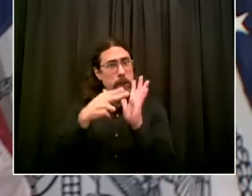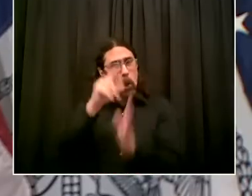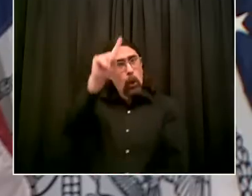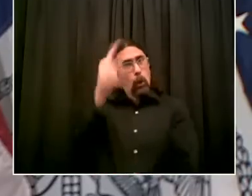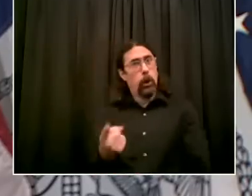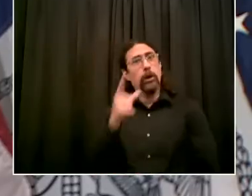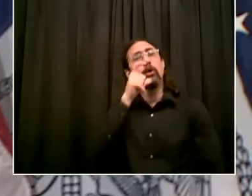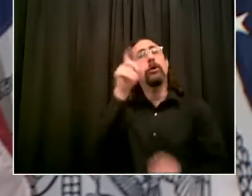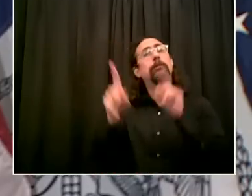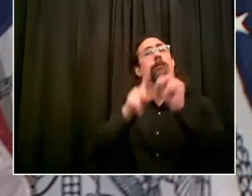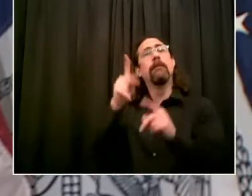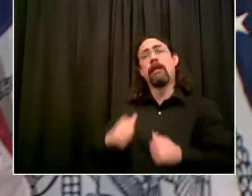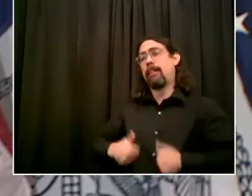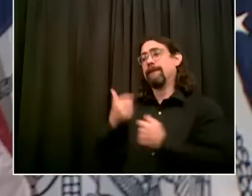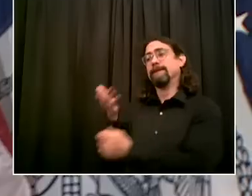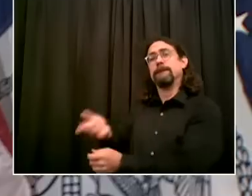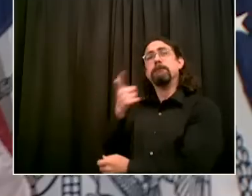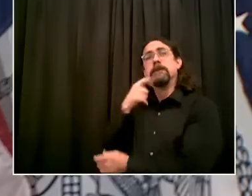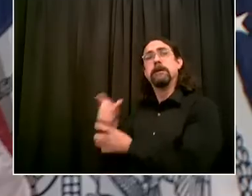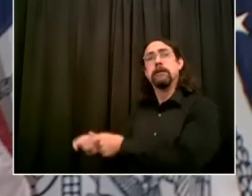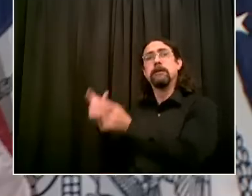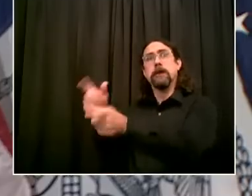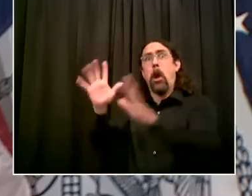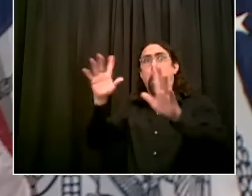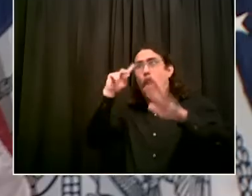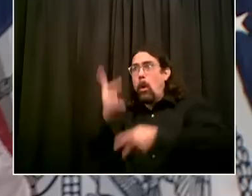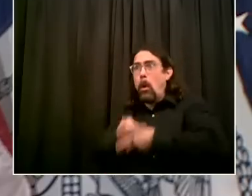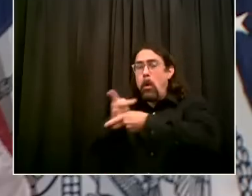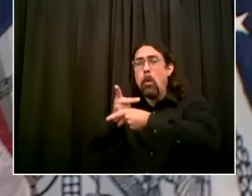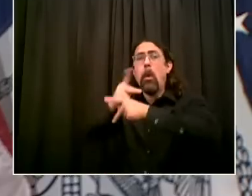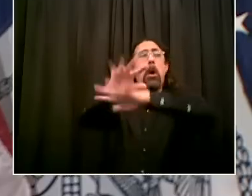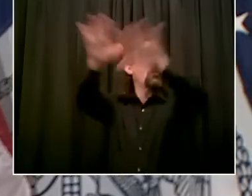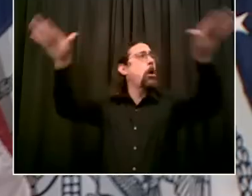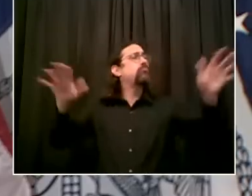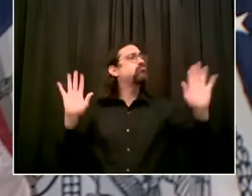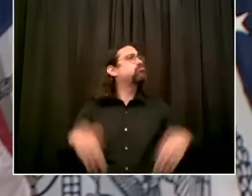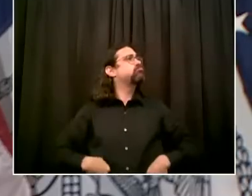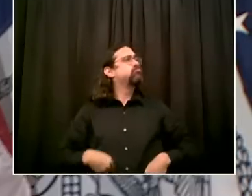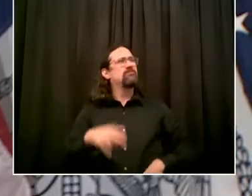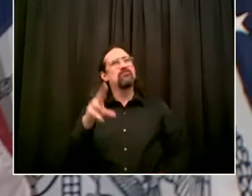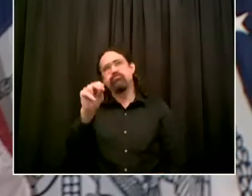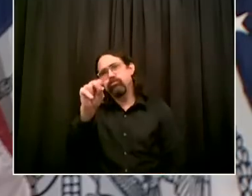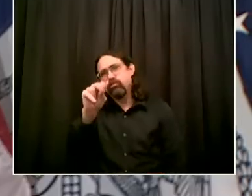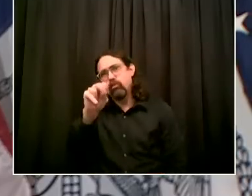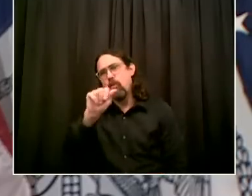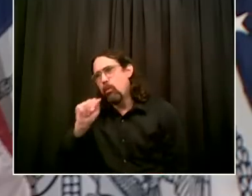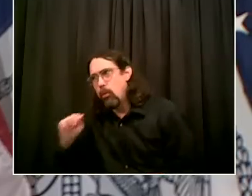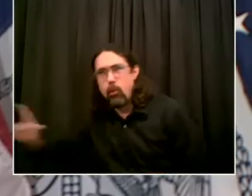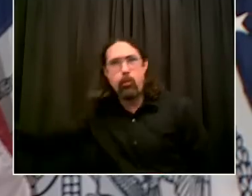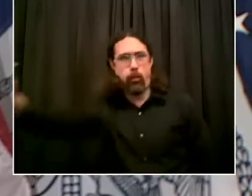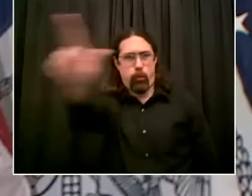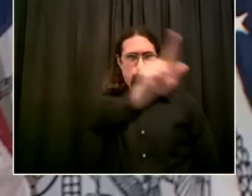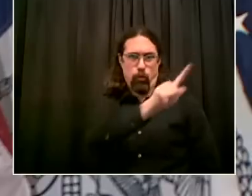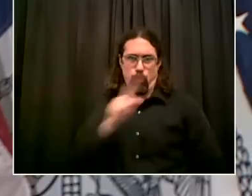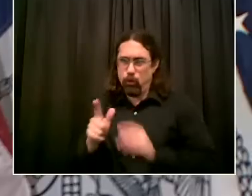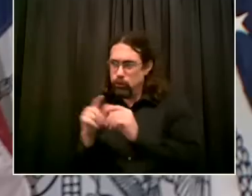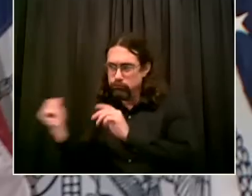PARTICIPATION. WE ARE TALKING ABOUT THE OUTREACH, THE EDUCATION, THE TESTING, THE ENFORCRCEEMNT. THAT IS GOING TO BE GOING FULL